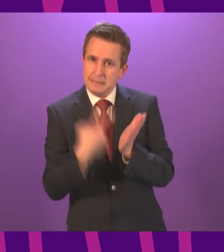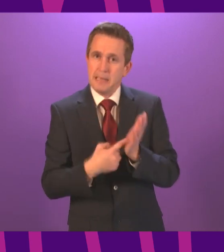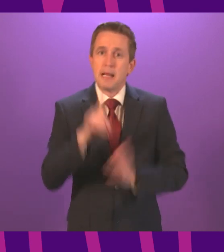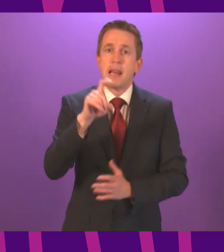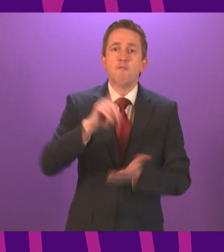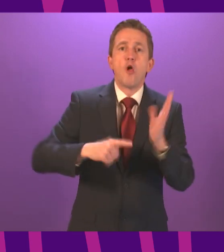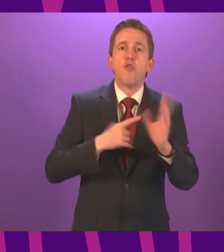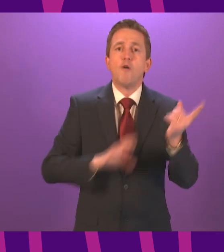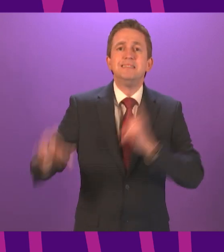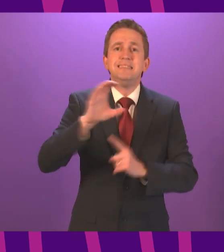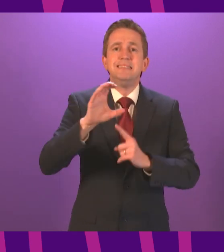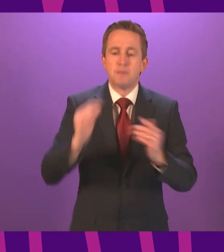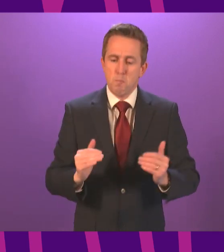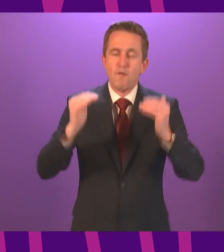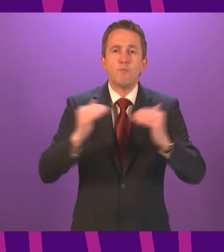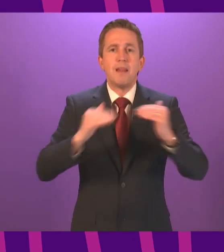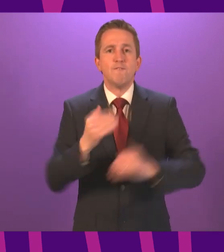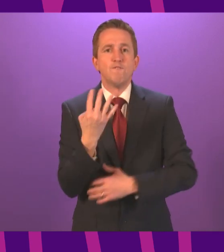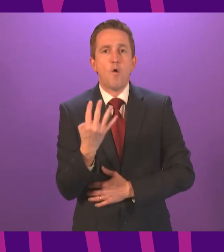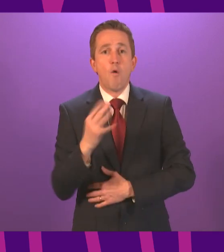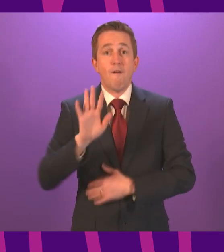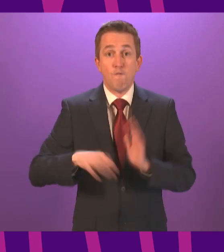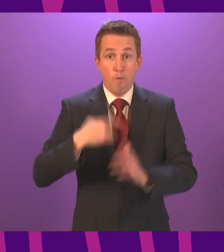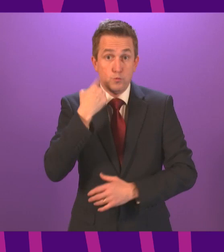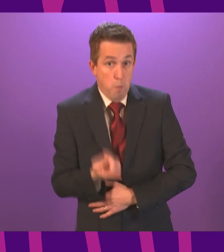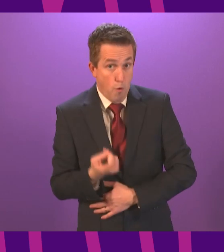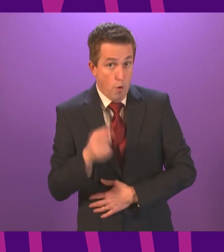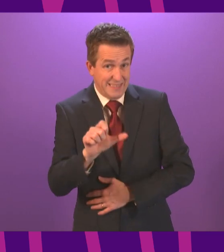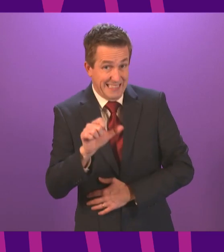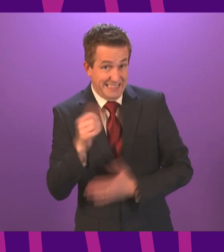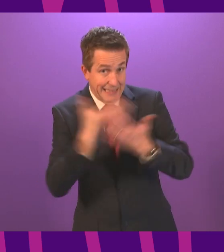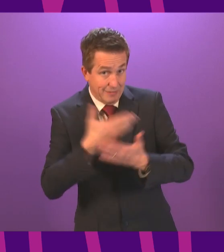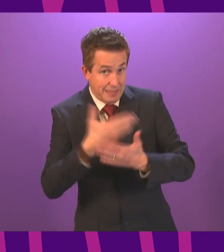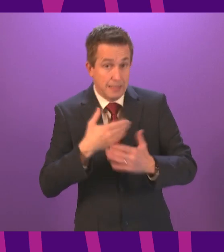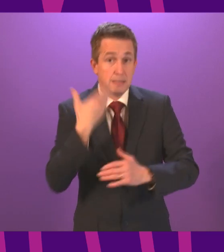from 6 pm tomorrow until Friday 11 December. Of course, that decision was a difficult one